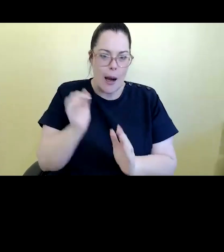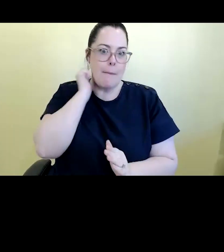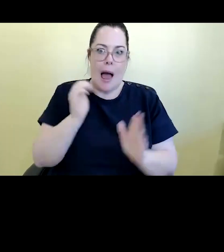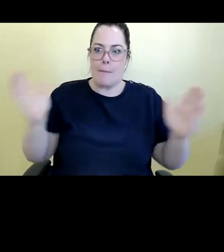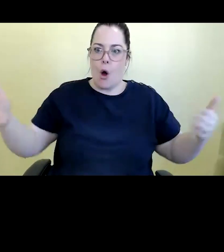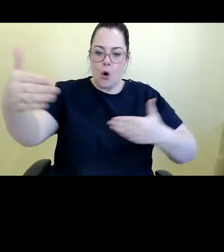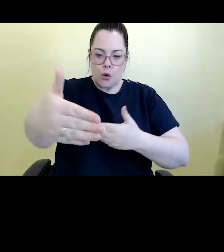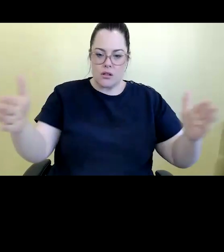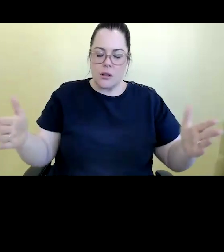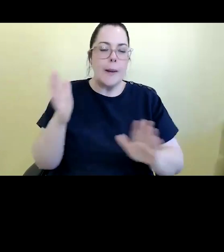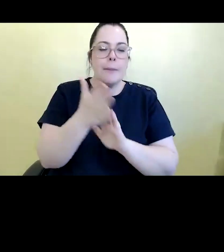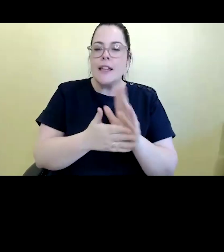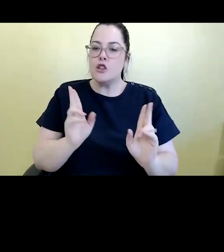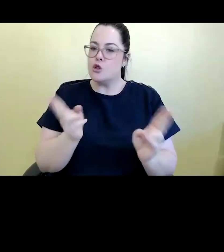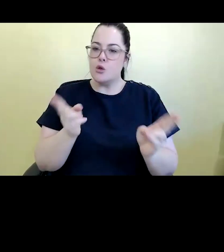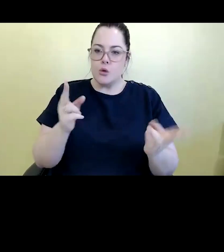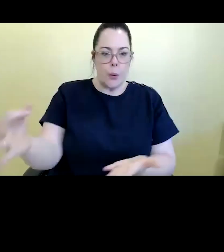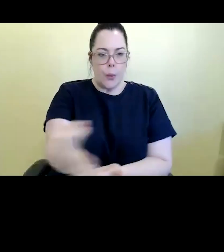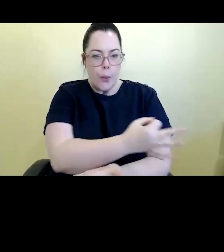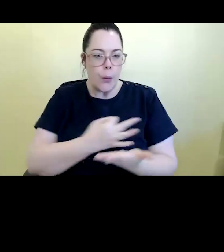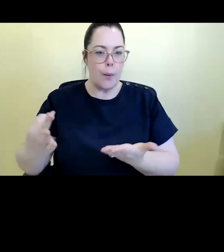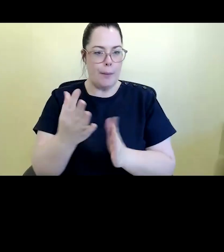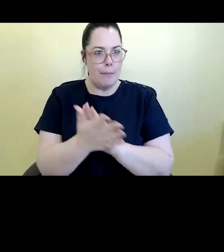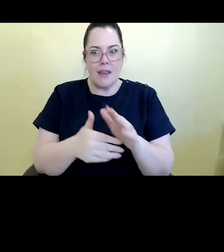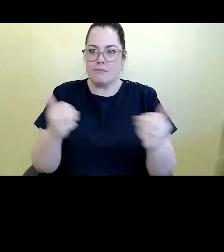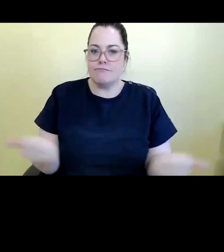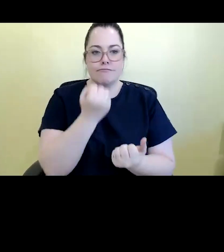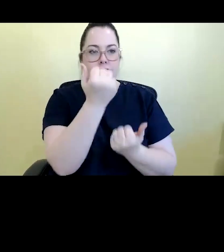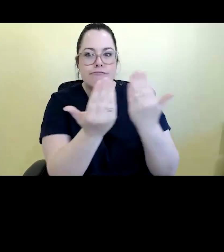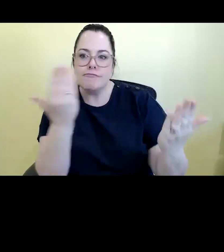as a neutral palette for exhibitions to be housed within it. You can refer to the floor